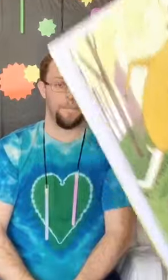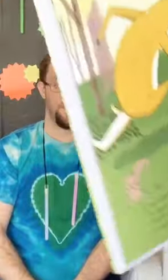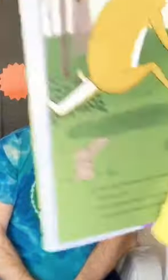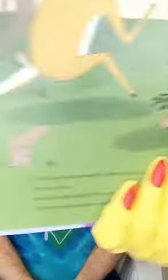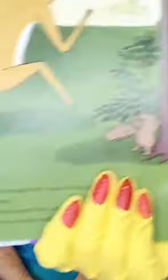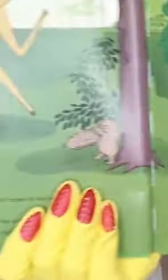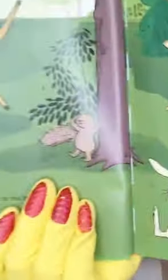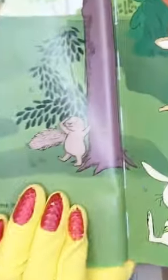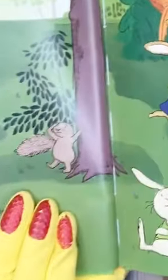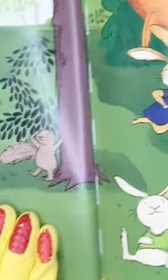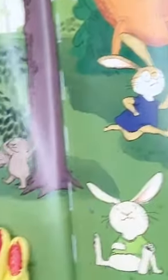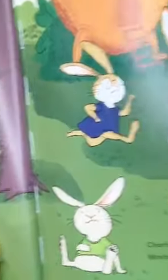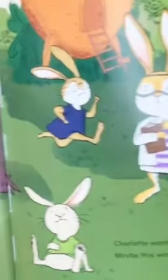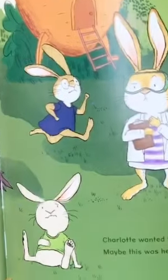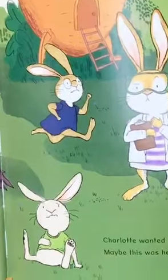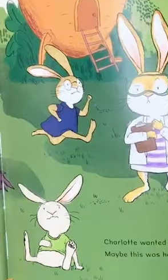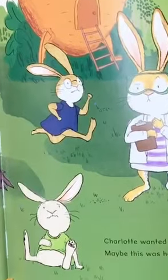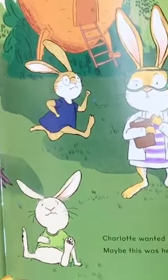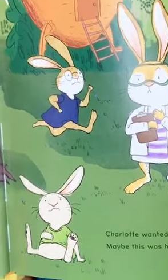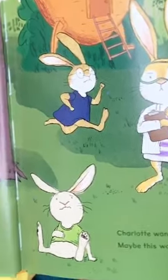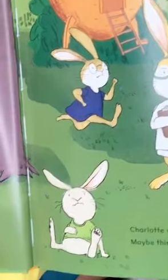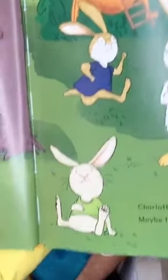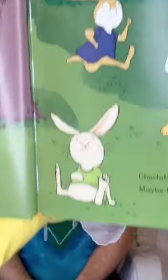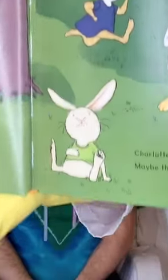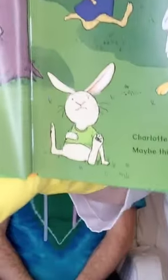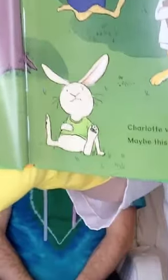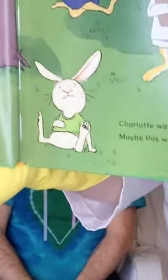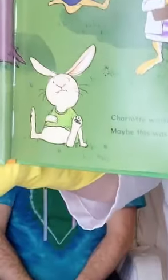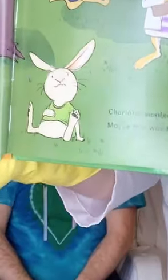Here we go. Here's all the animals. There's Charlotte. But she's noticing,